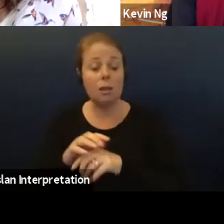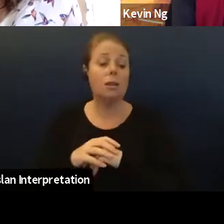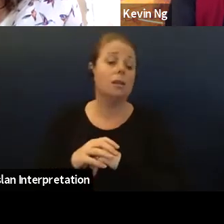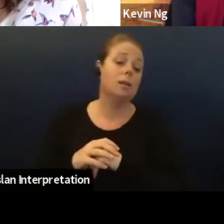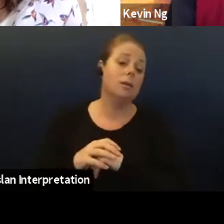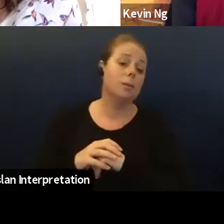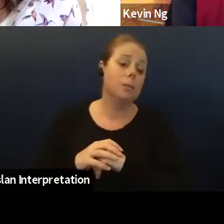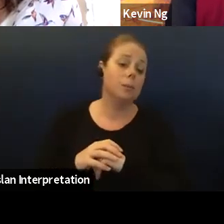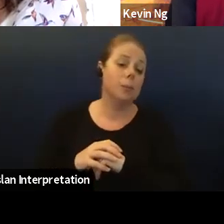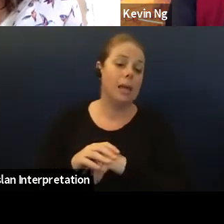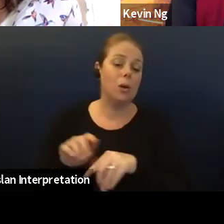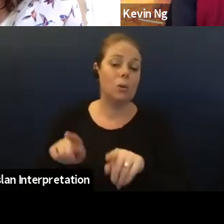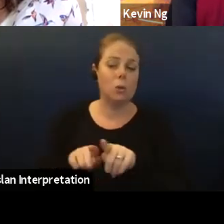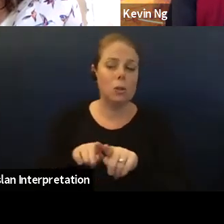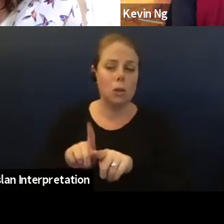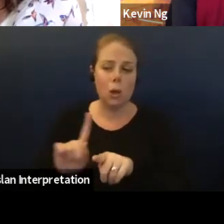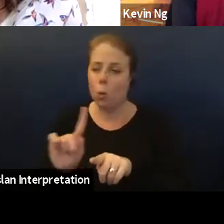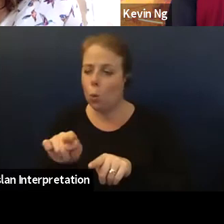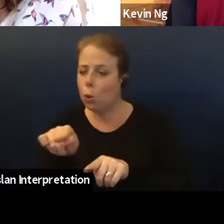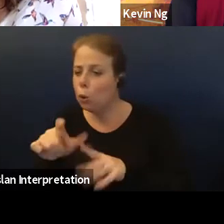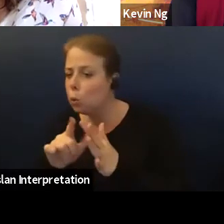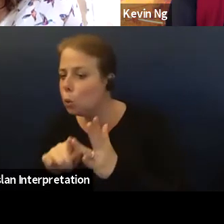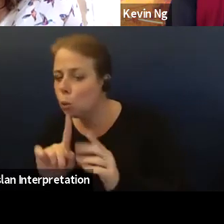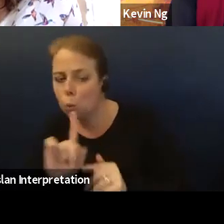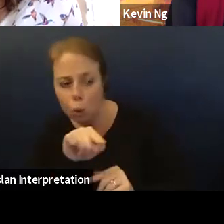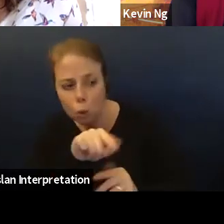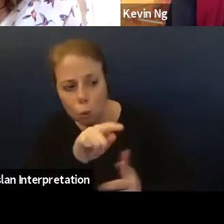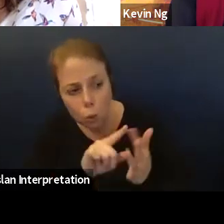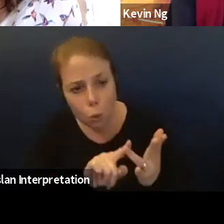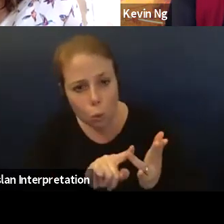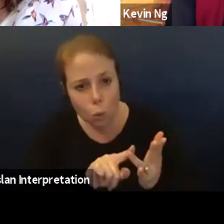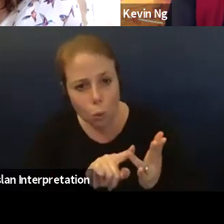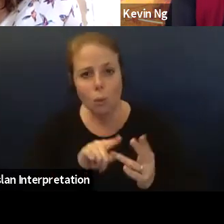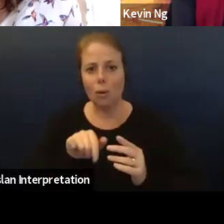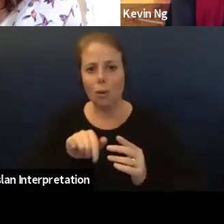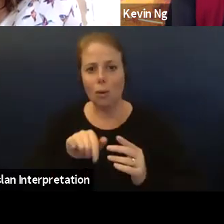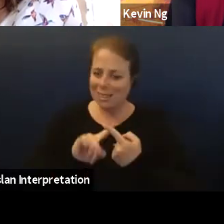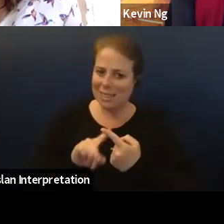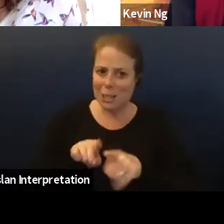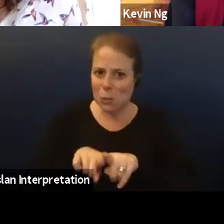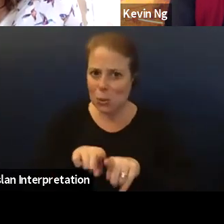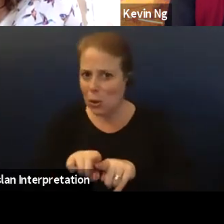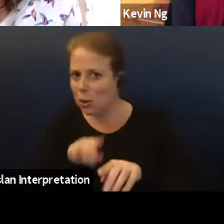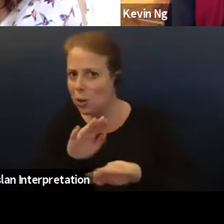What's the really great continual learning that has happened from that, that going through this